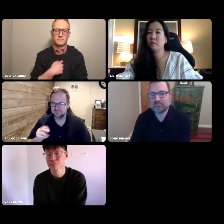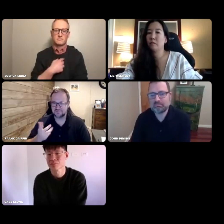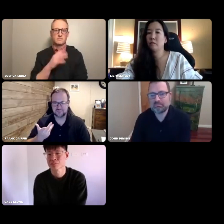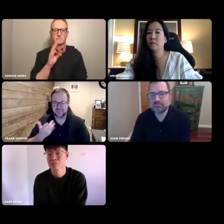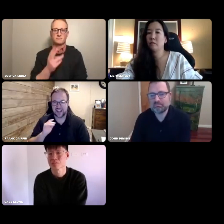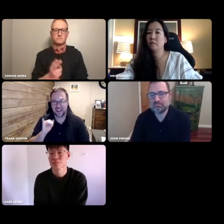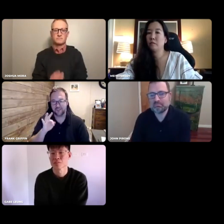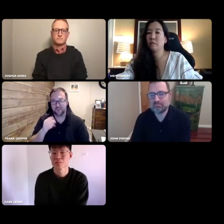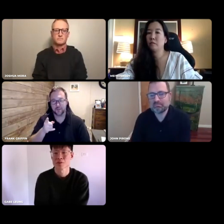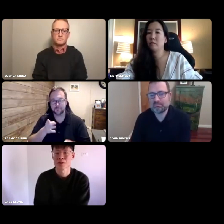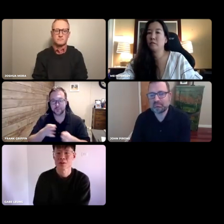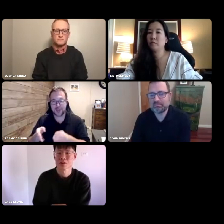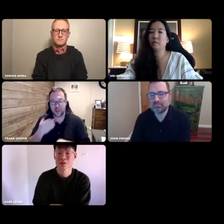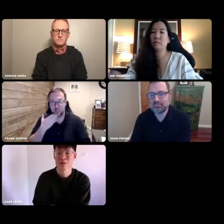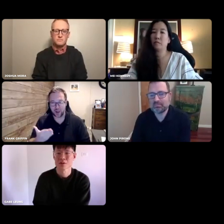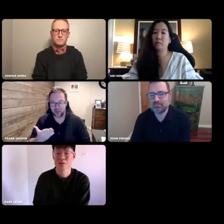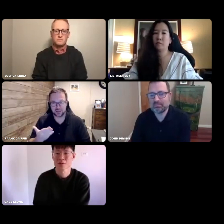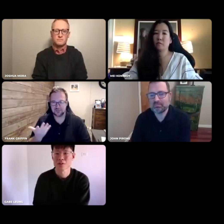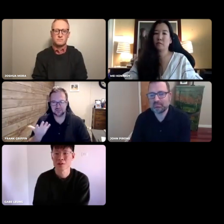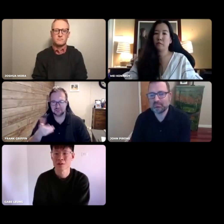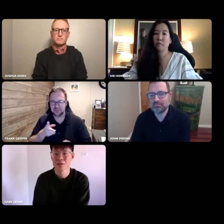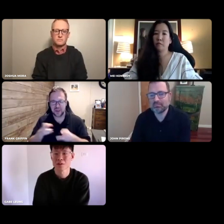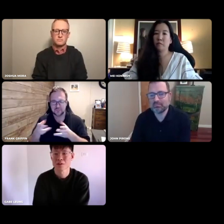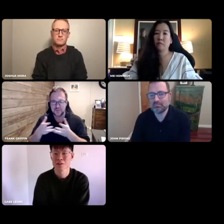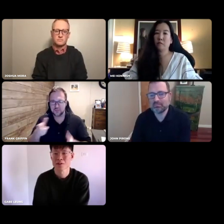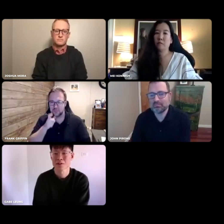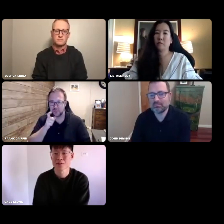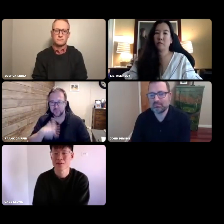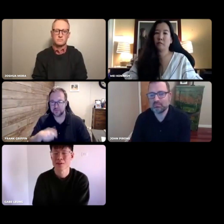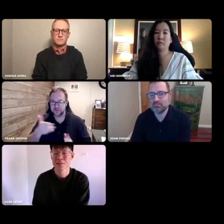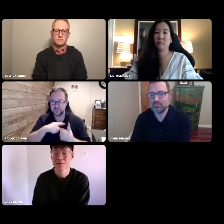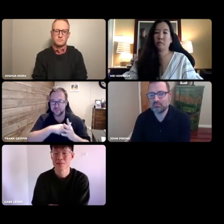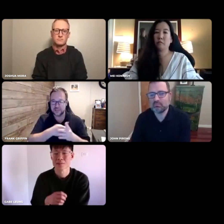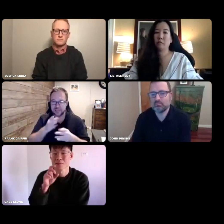I haven't used it.